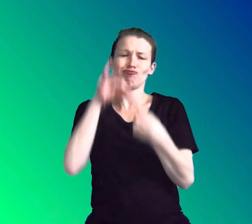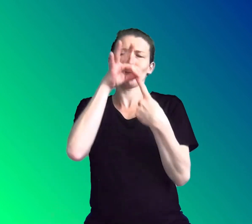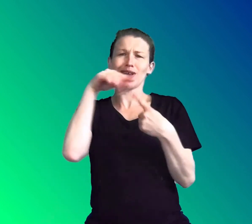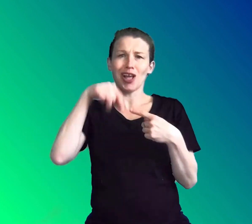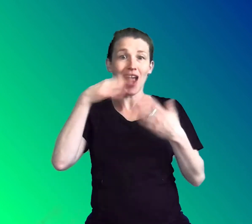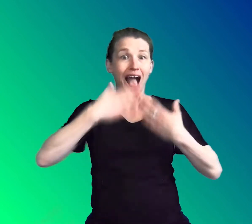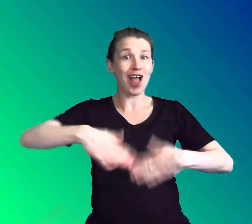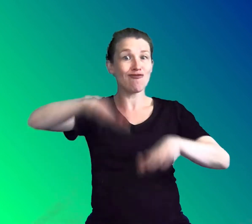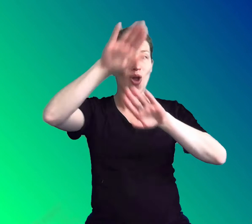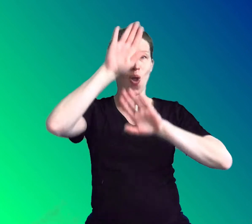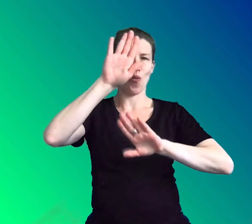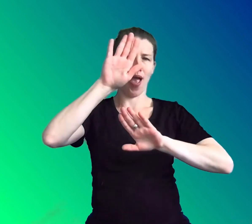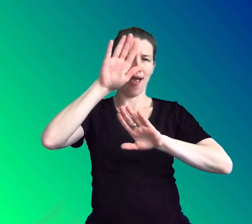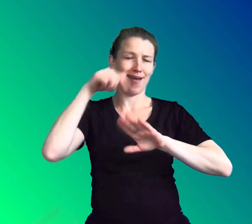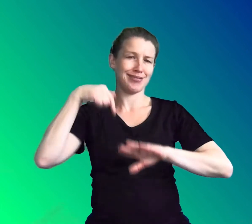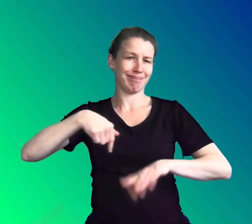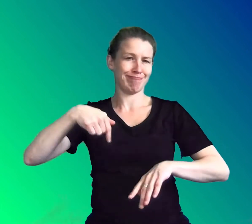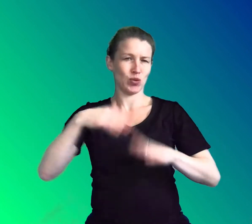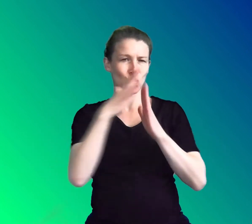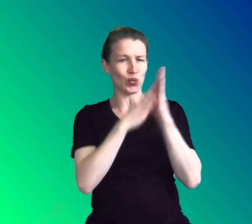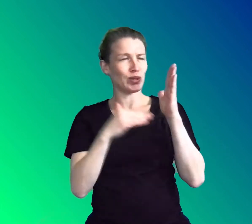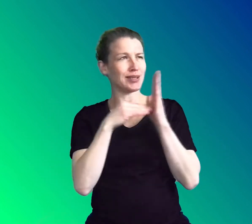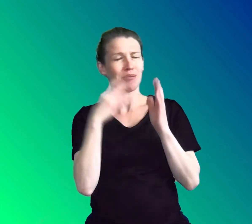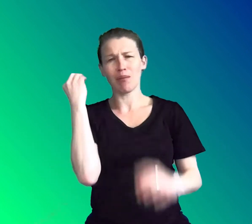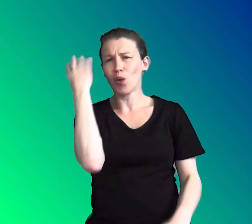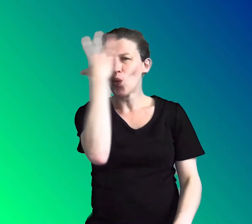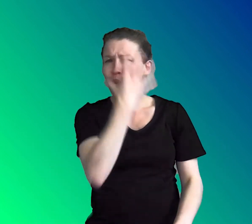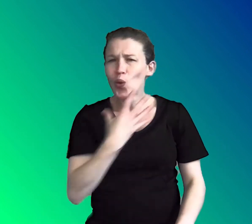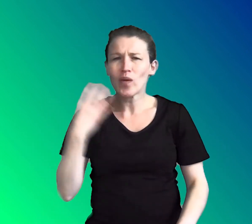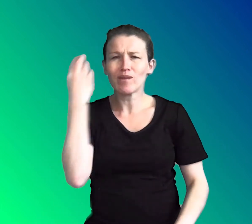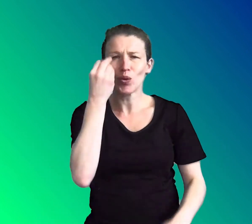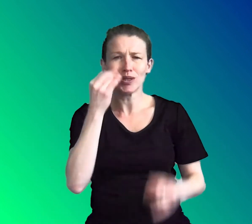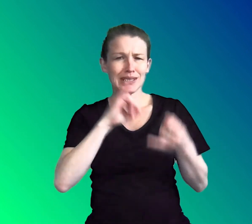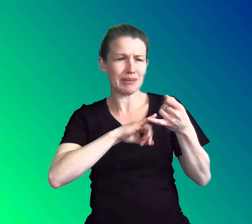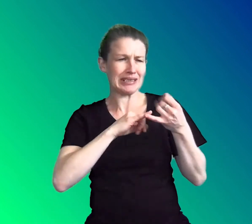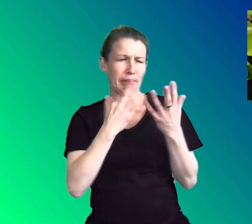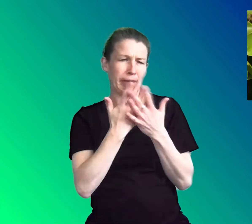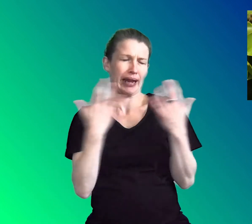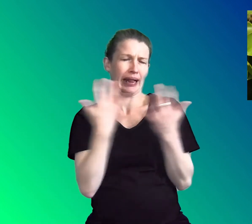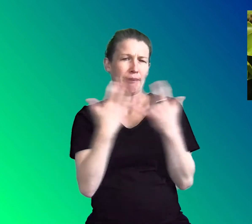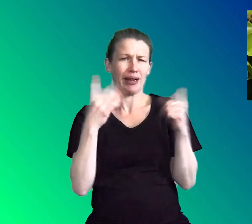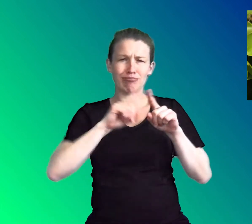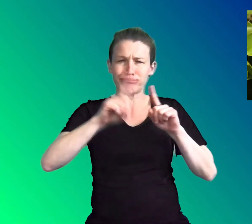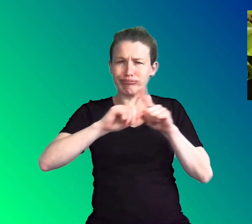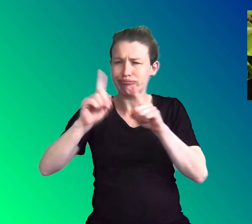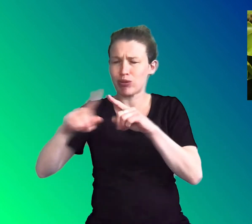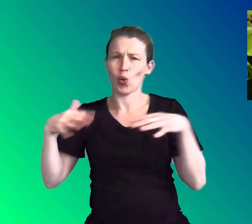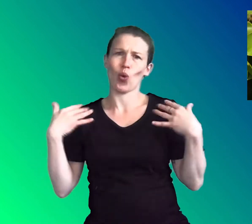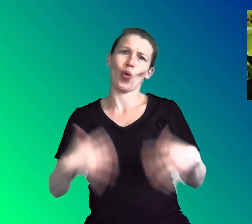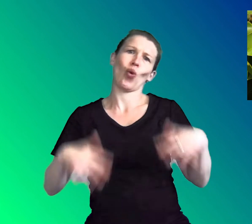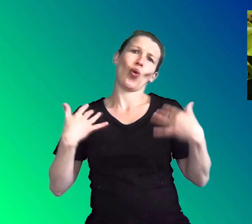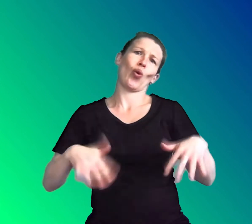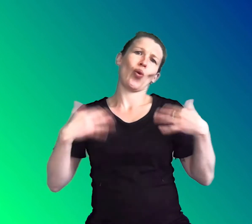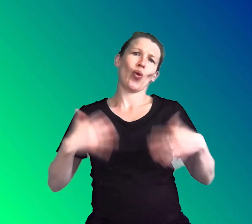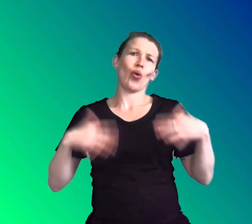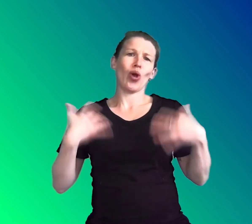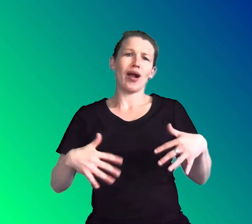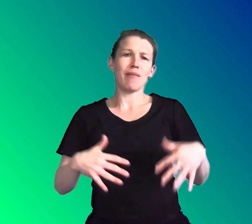and of course, Aotearoa New Zealand. There are many beautiful species.